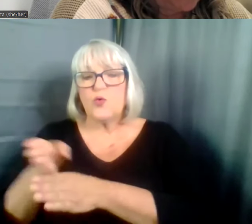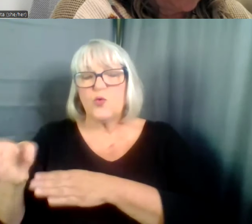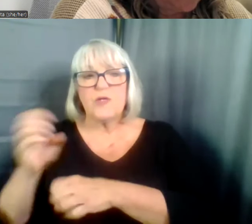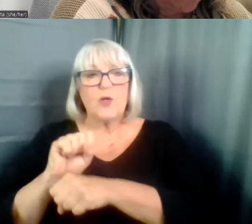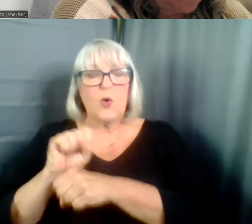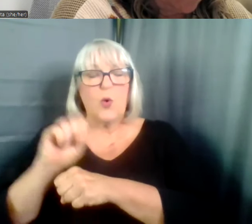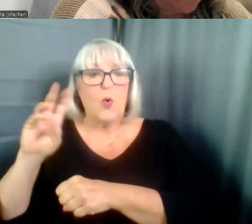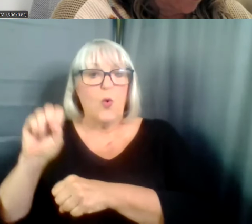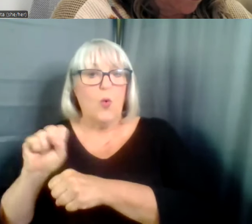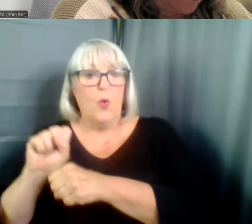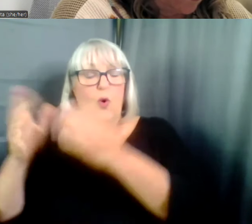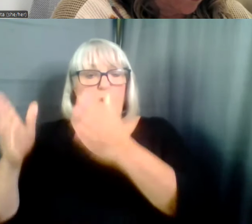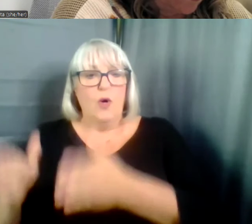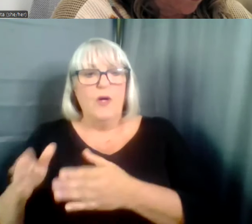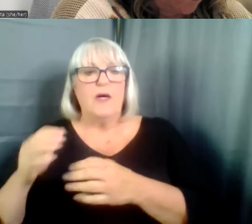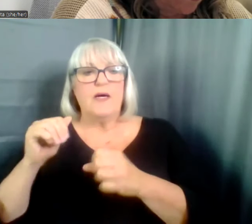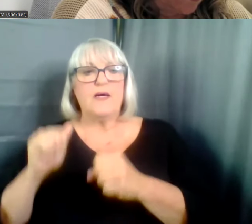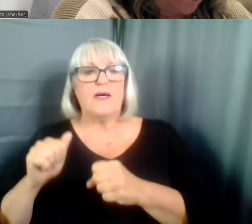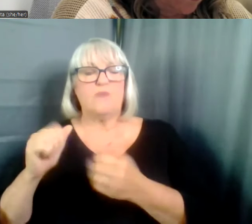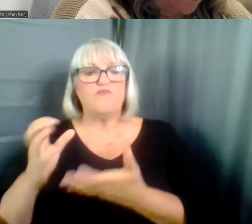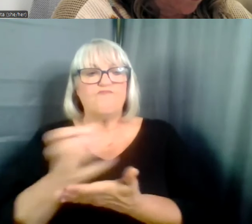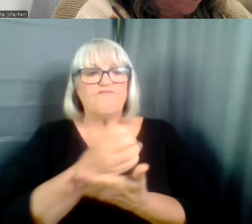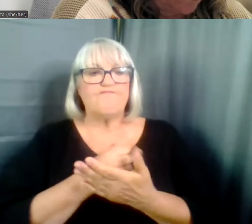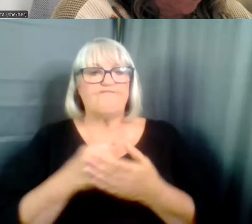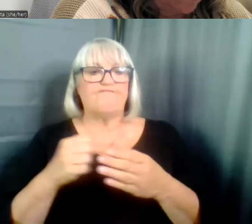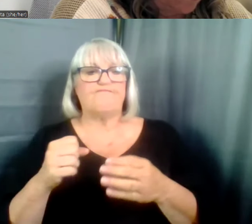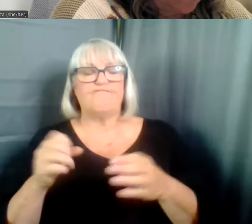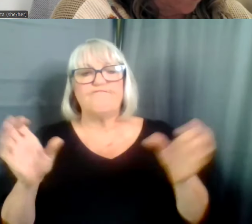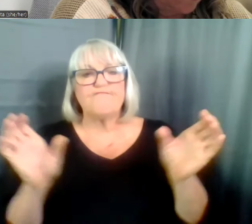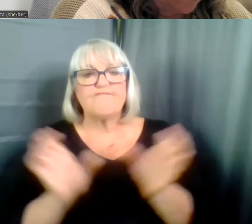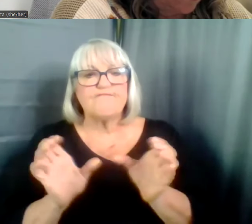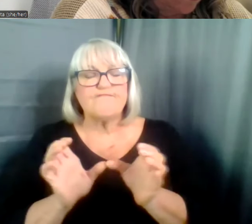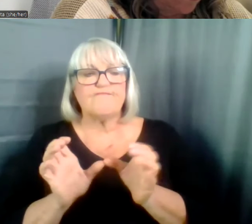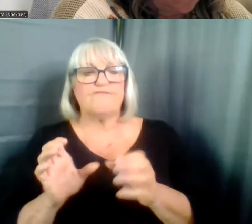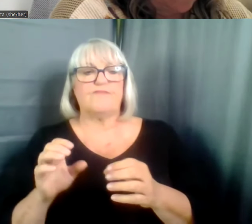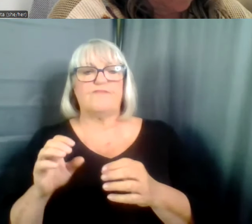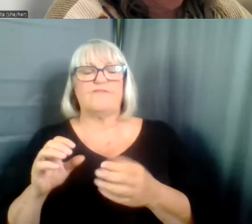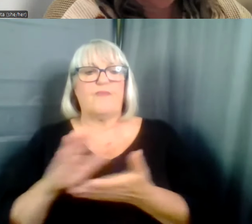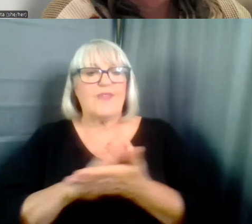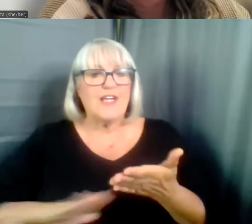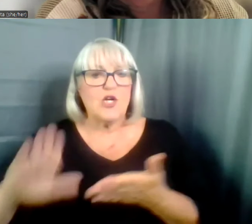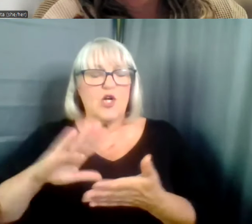competency based micro credential badges, earn college credit and advance along clearly